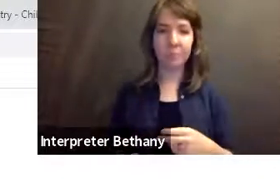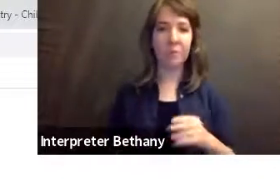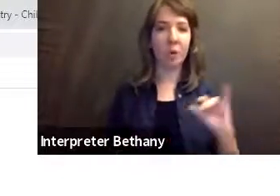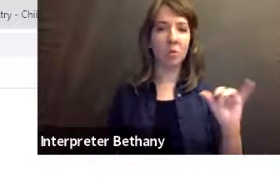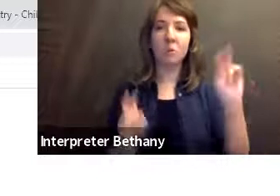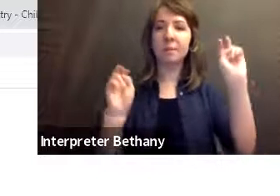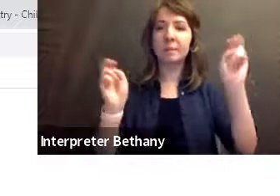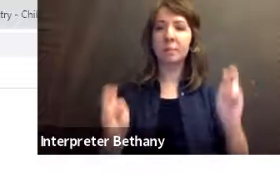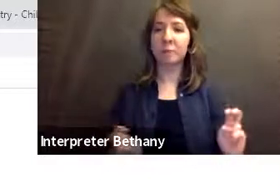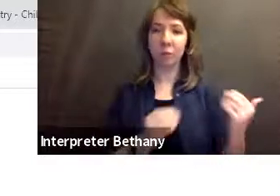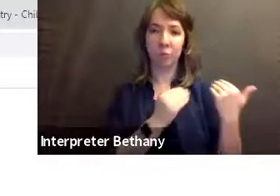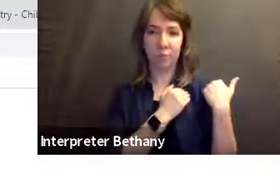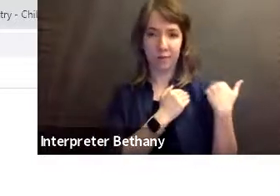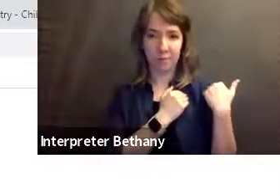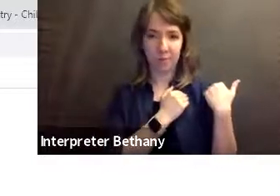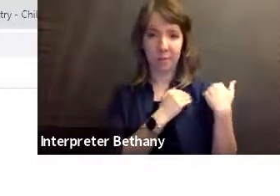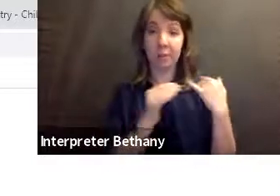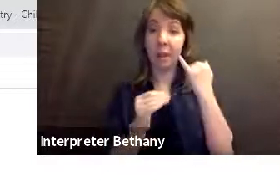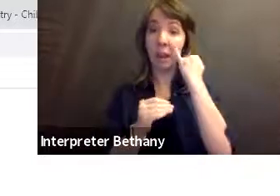Linda Kobashigawa: A suggestion for title that you would like us to purchase.